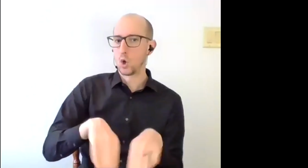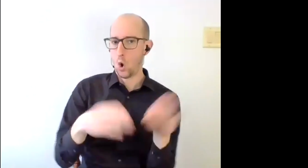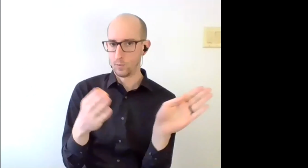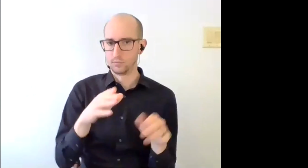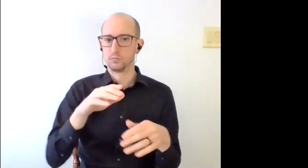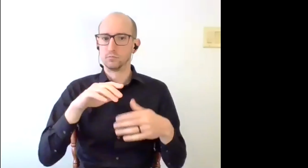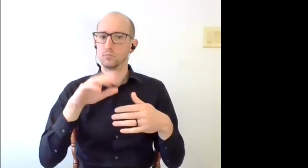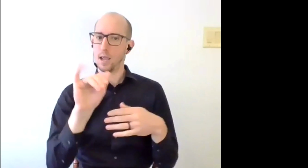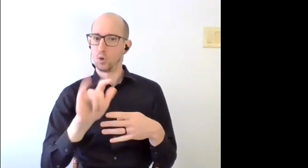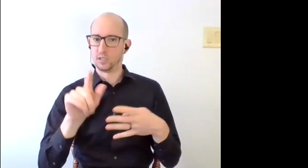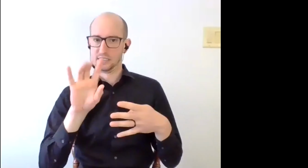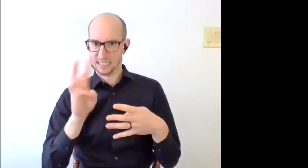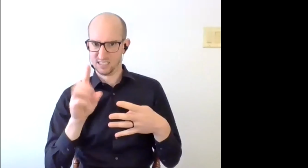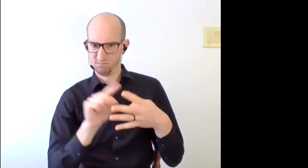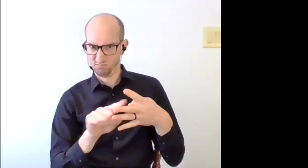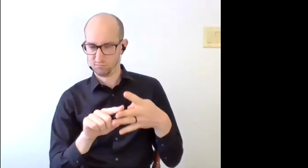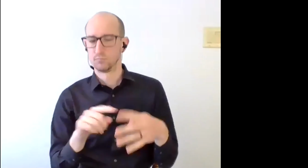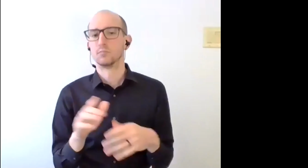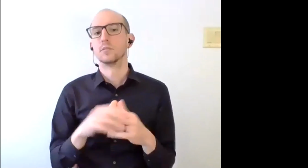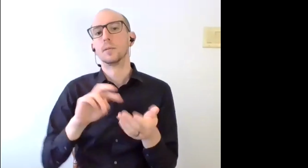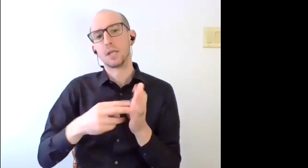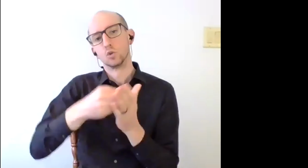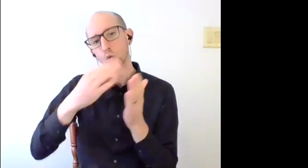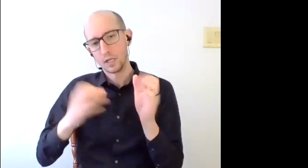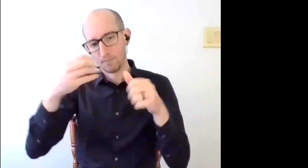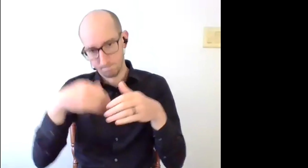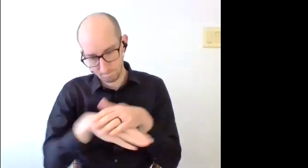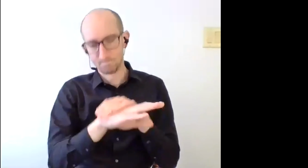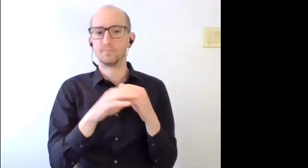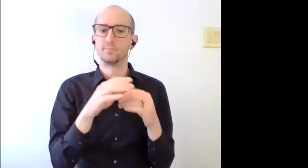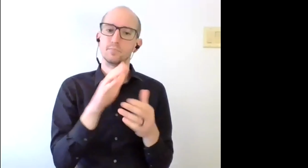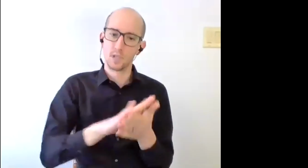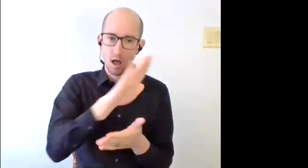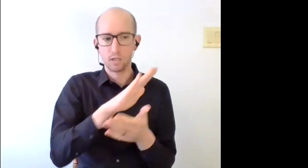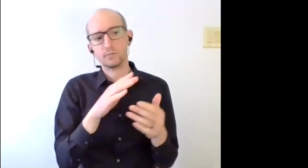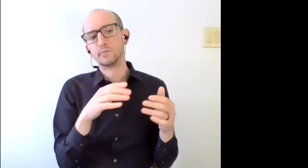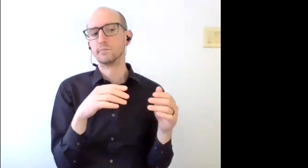will open back up the week of April 6